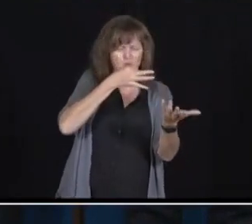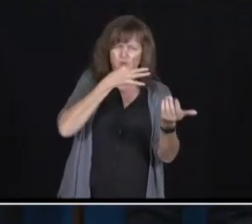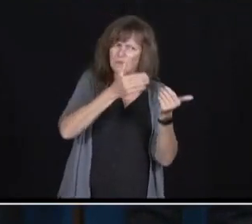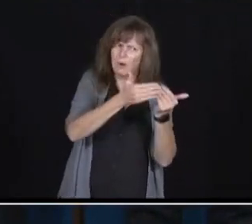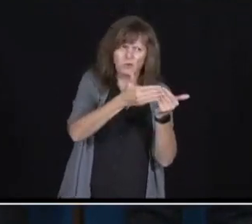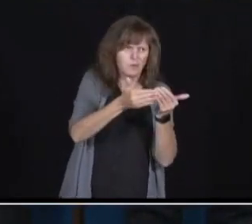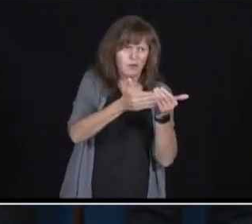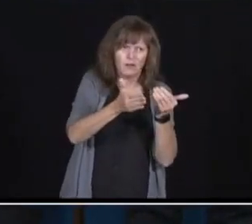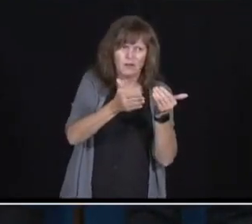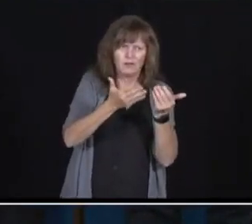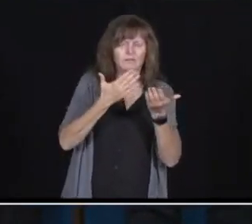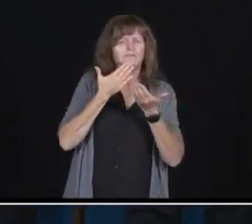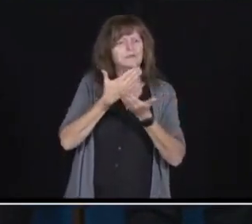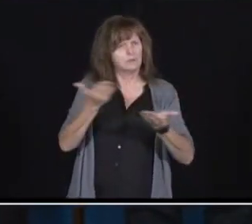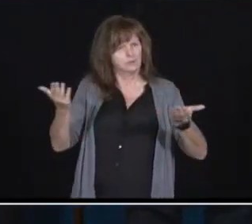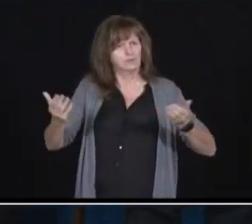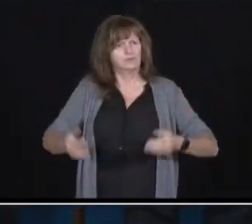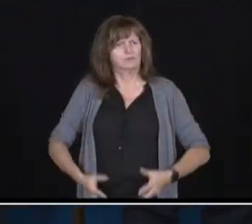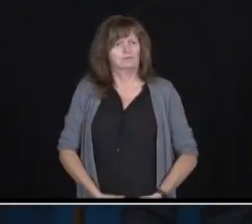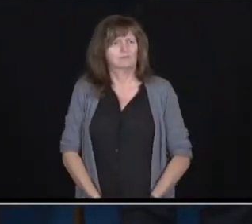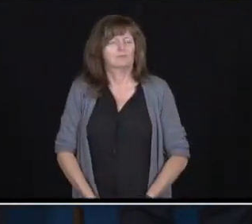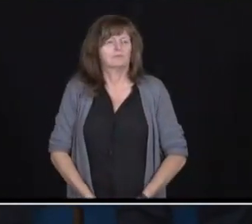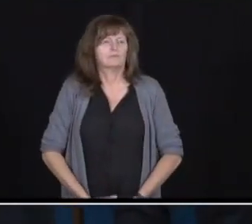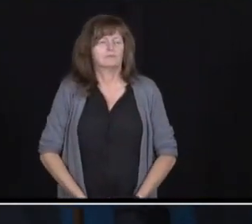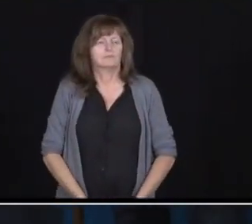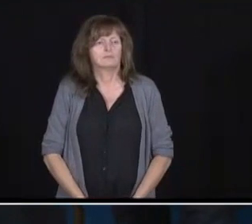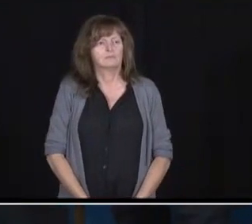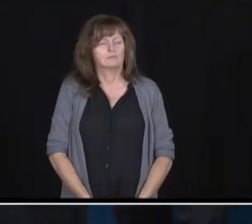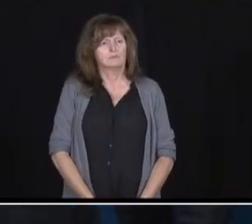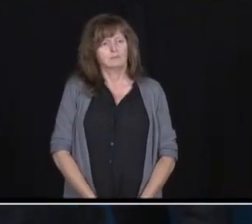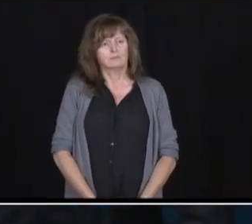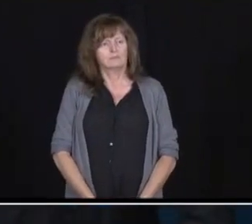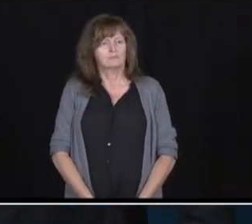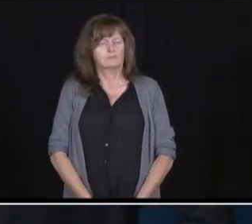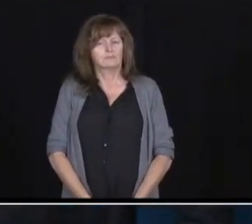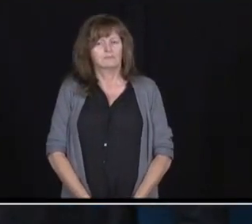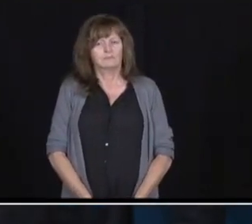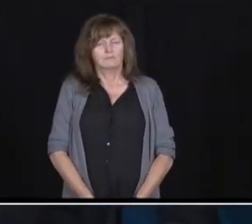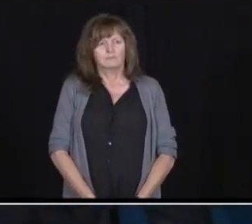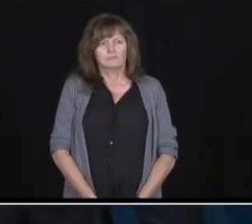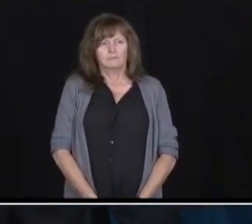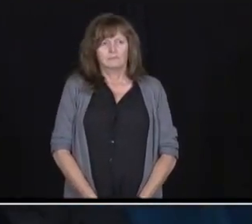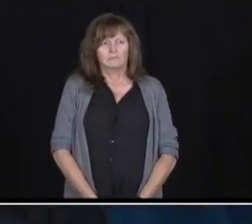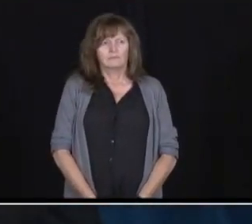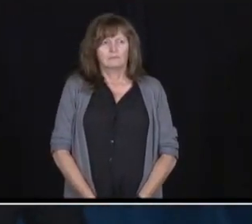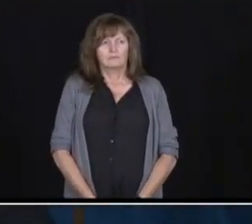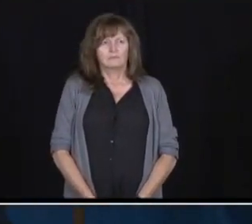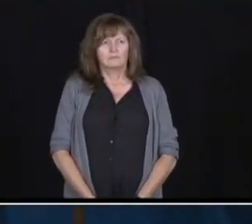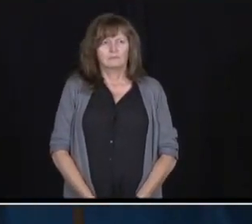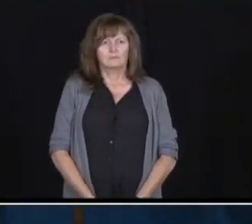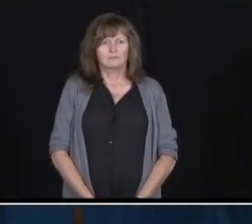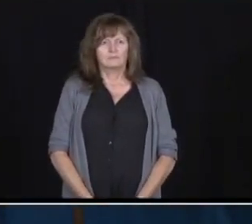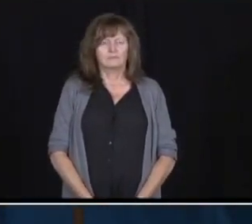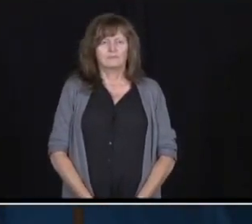boards collaboratively to make sure that information comes out as soon as possible. Thank you. Thank you everyone.